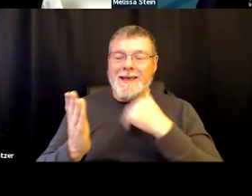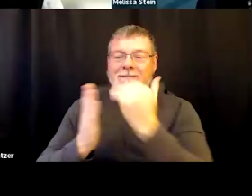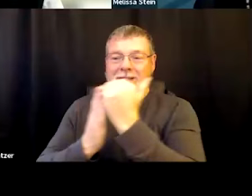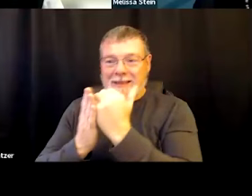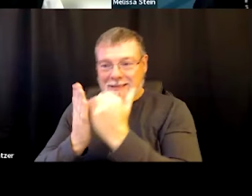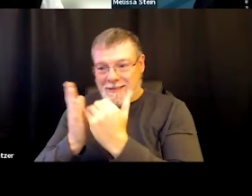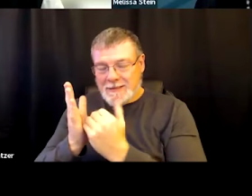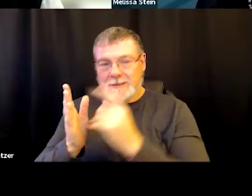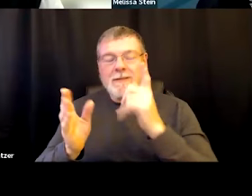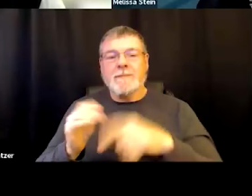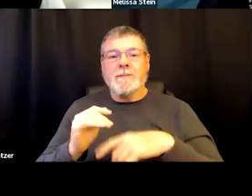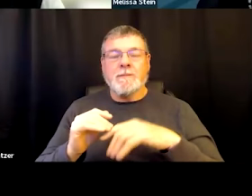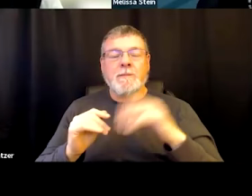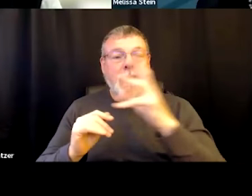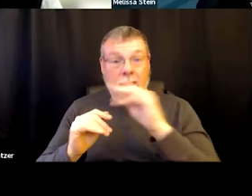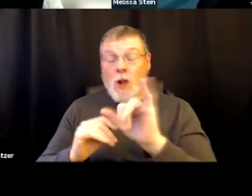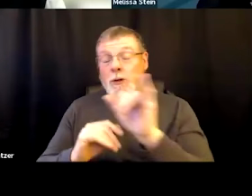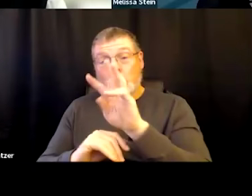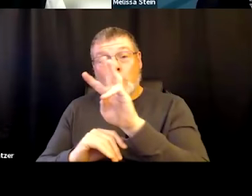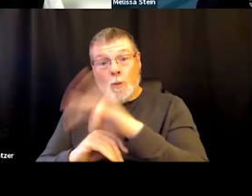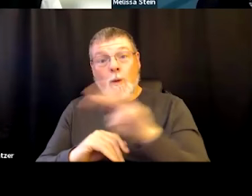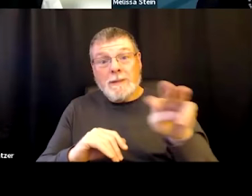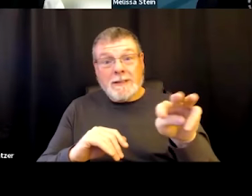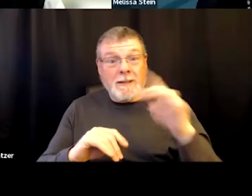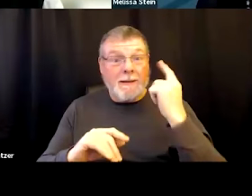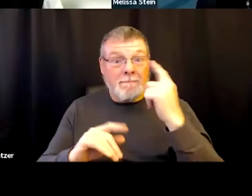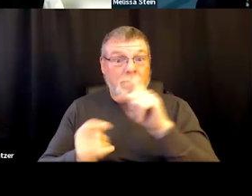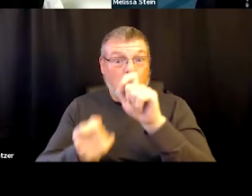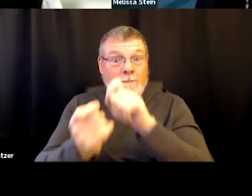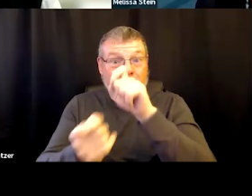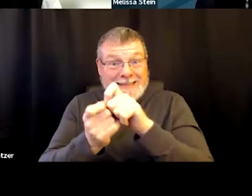as well as the websites for the specific instruments.